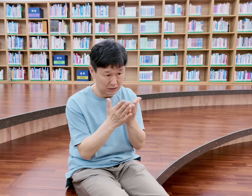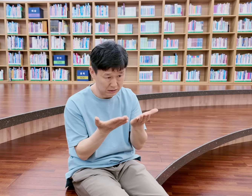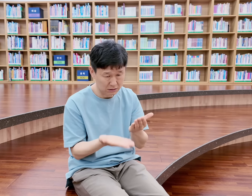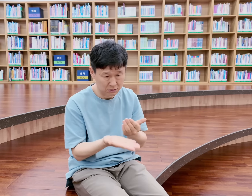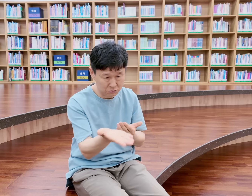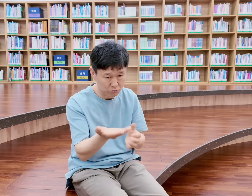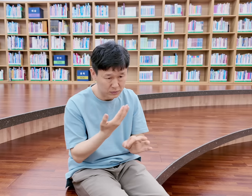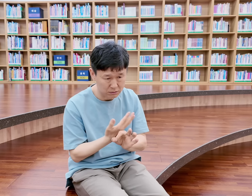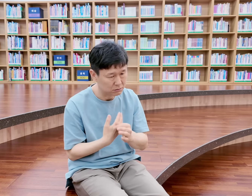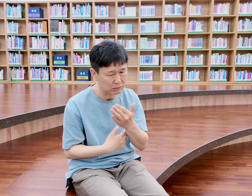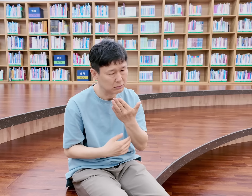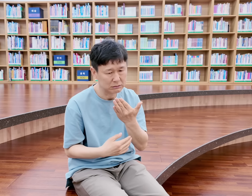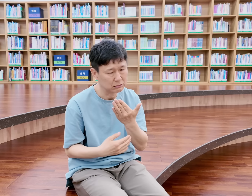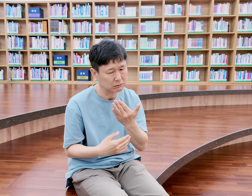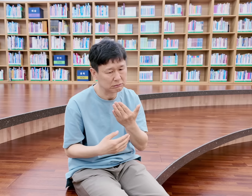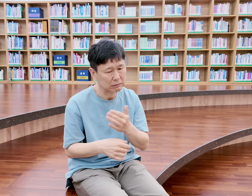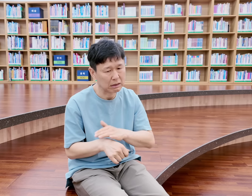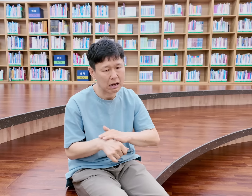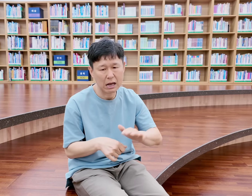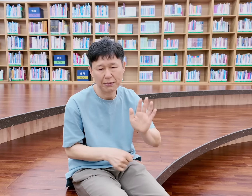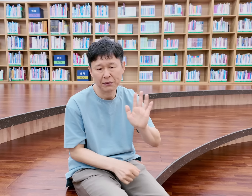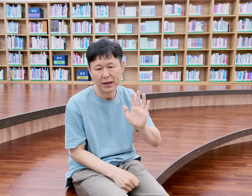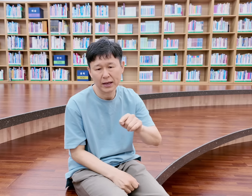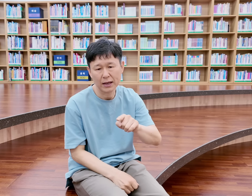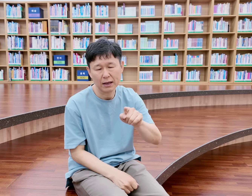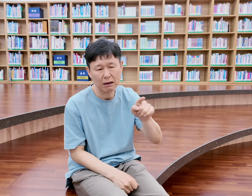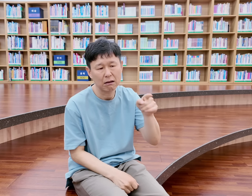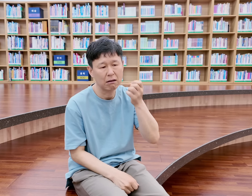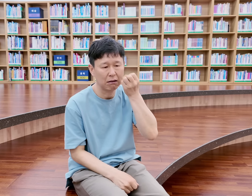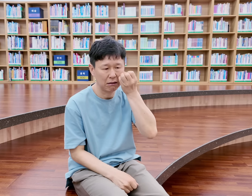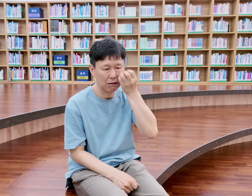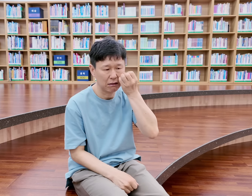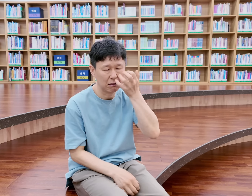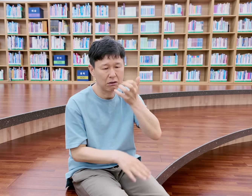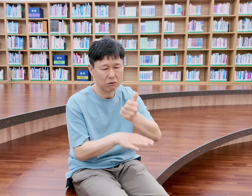If it is provided as a book, many deaf do not read it.